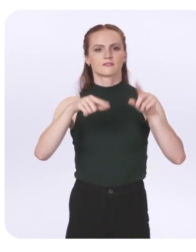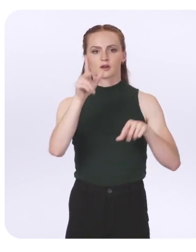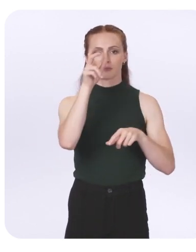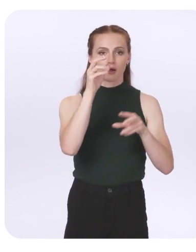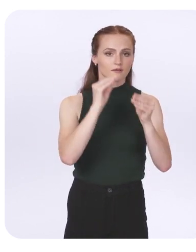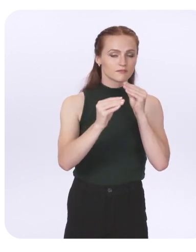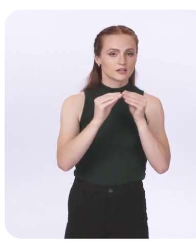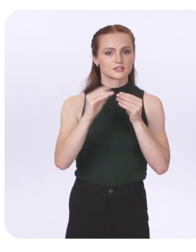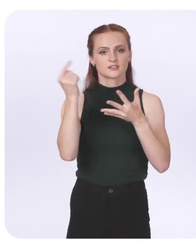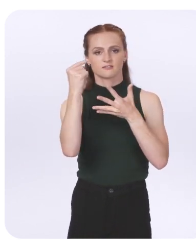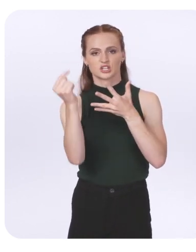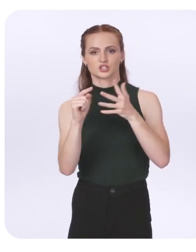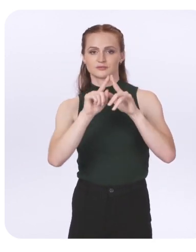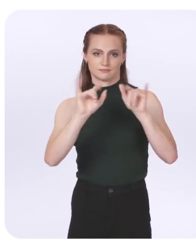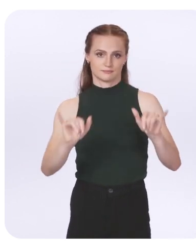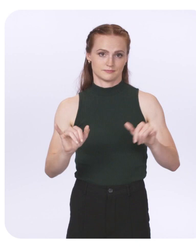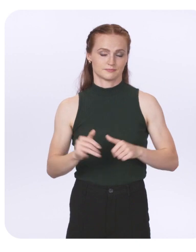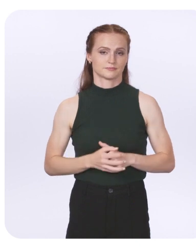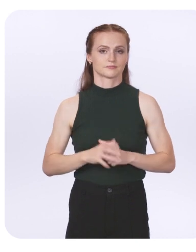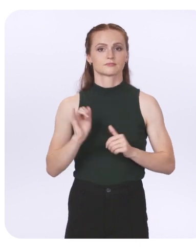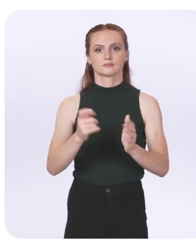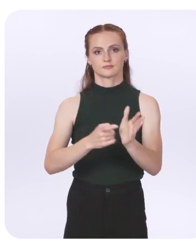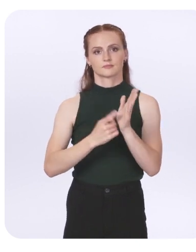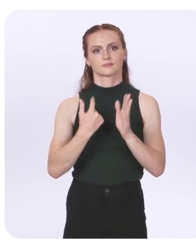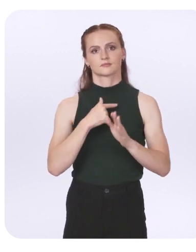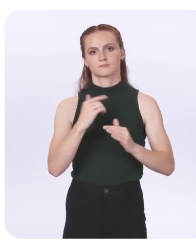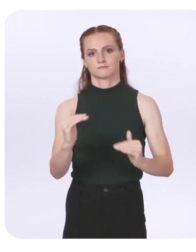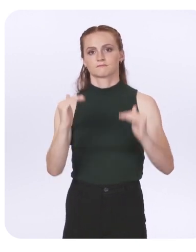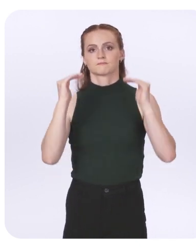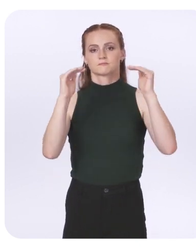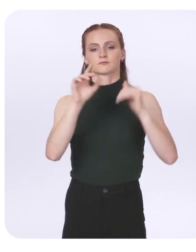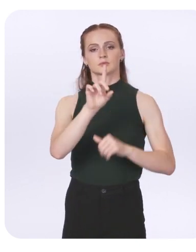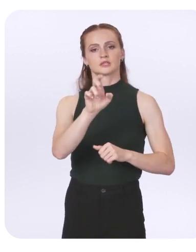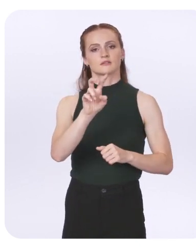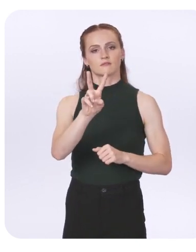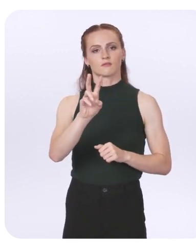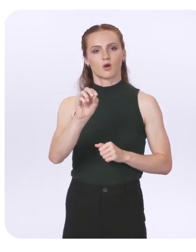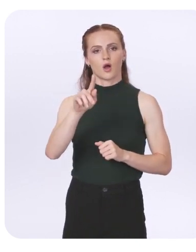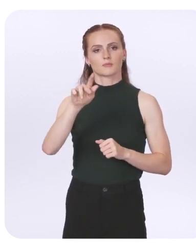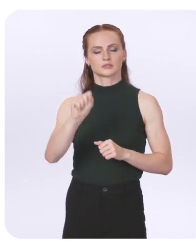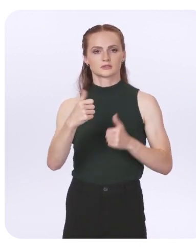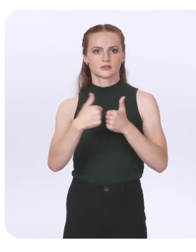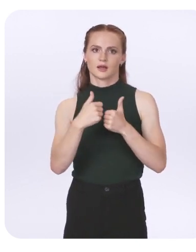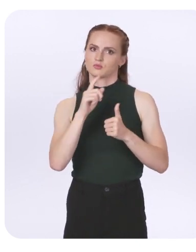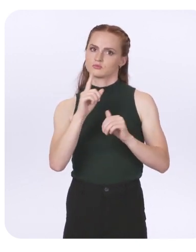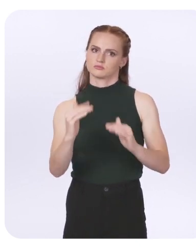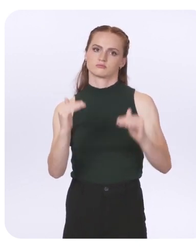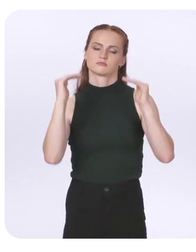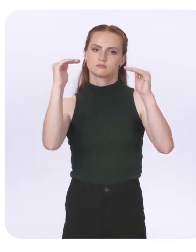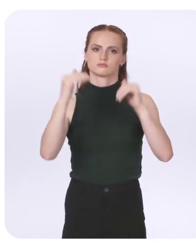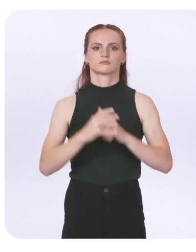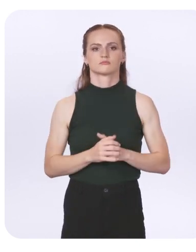This required us to step up our DevOps game significantly. We set up some dedicated build servers